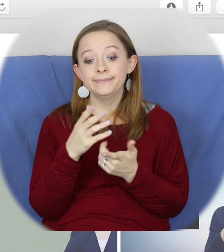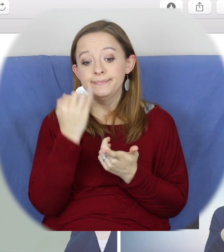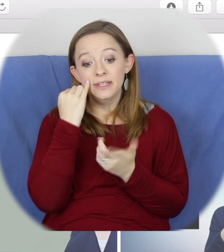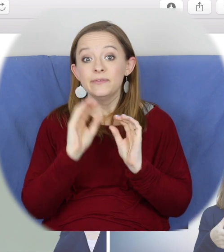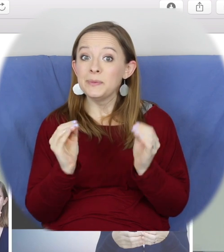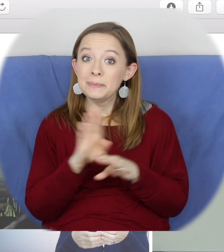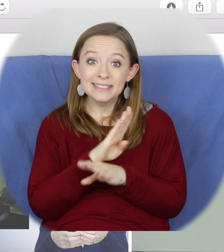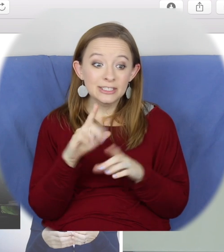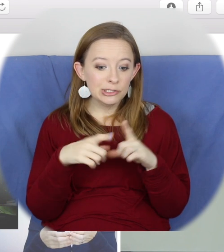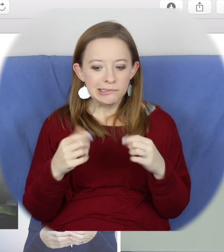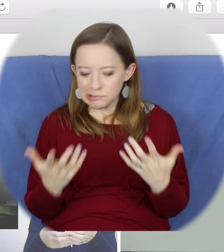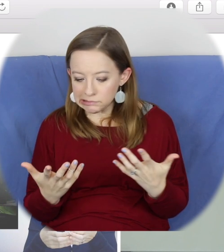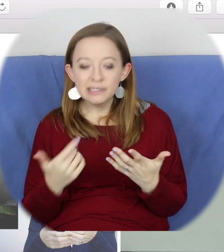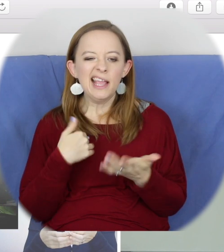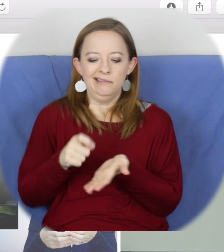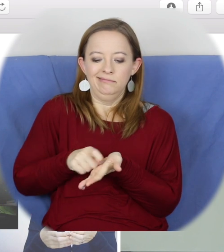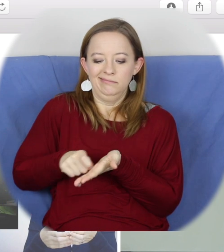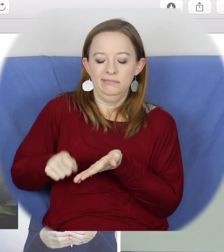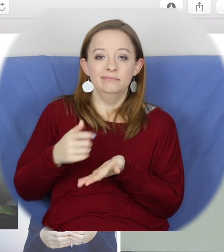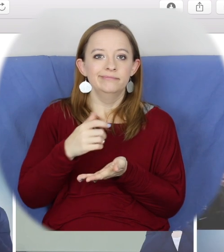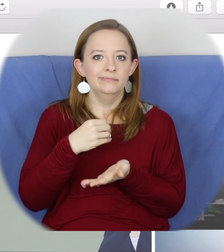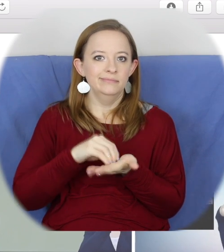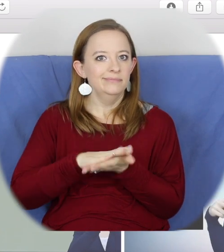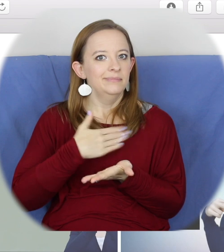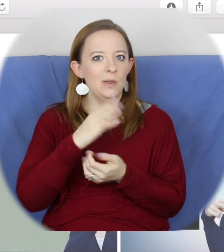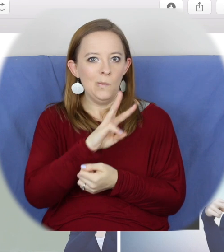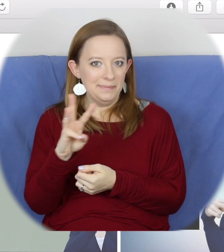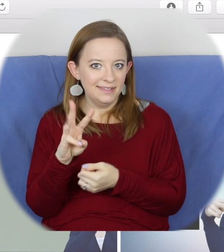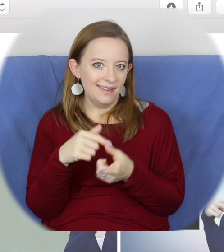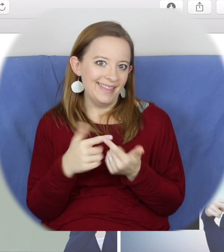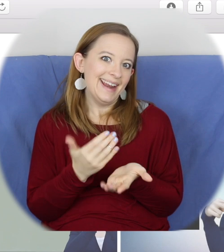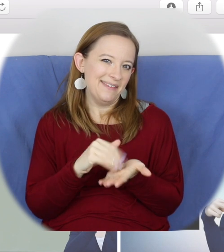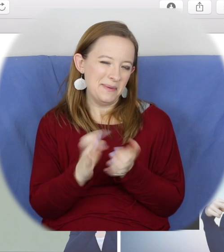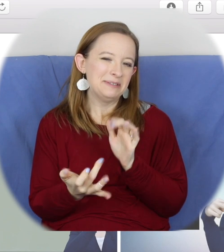or if I didn't have a business card, I can just really quickly write down this website for them.